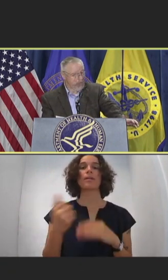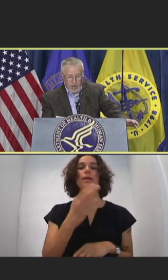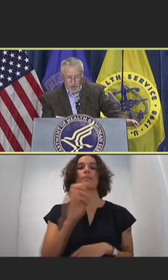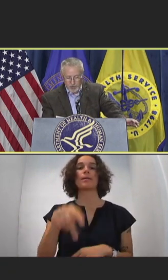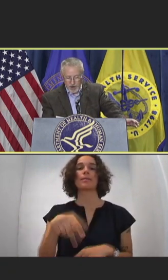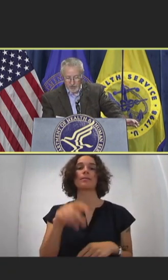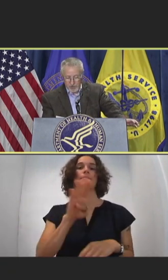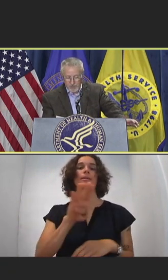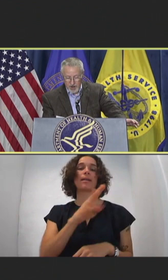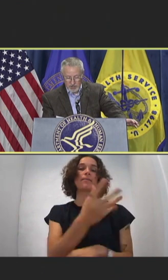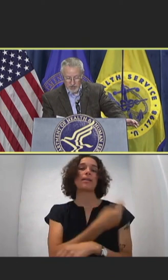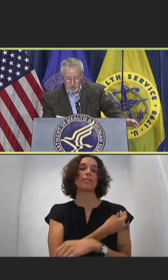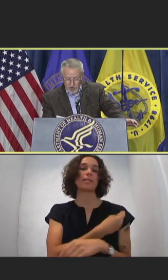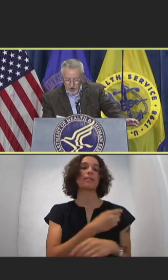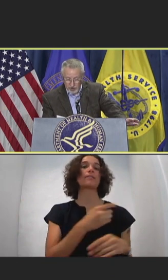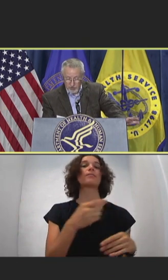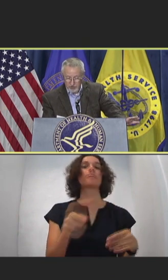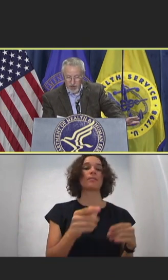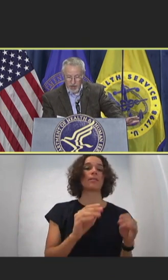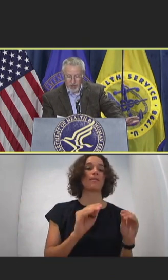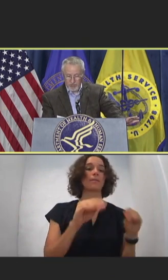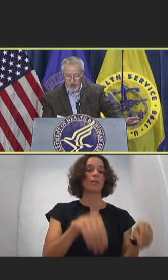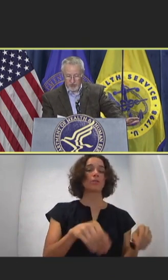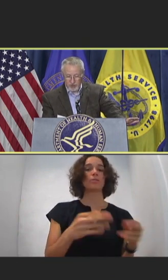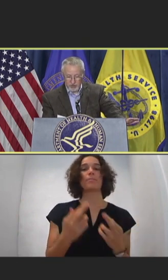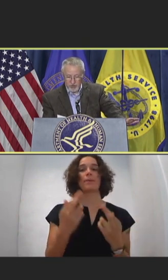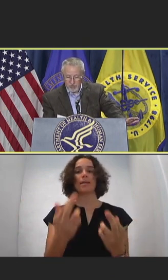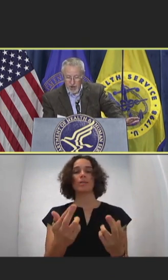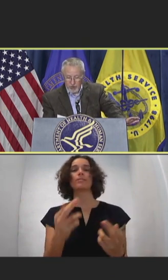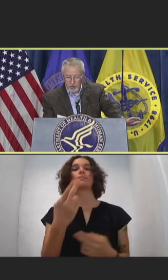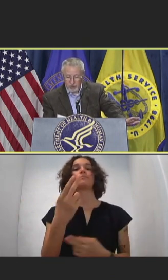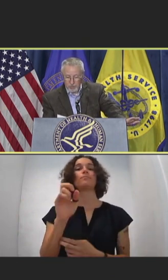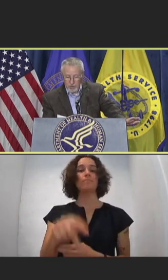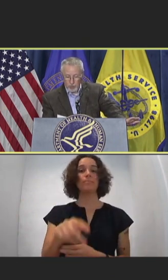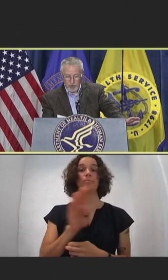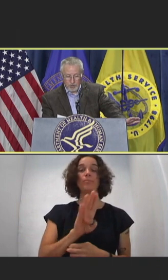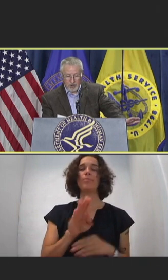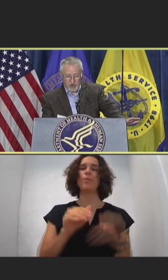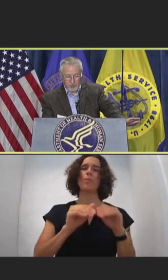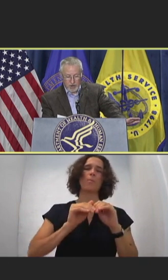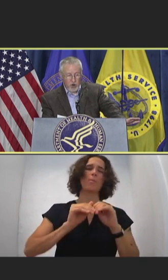Hepatitis B virus is a highly infectious virus, and people with hepatitis B often